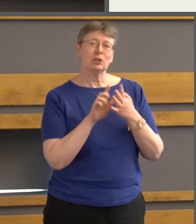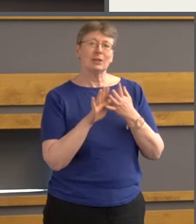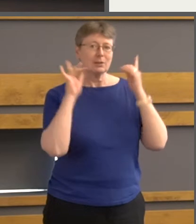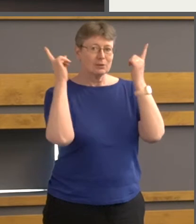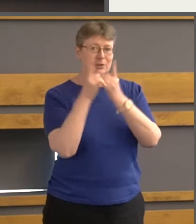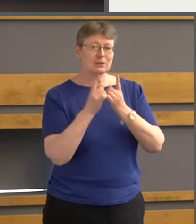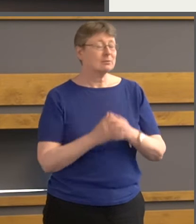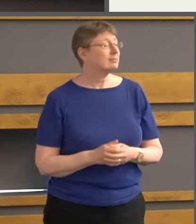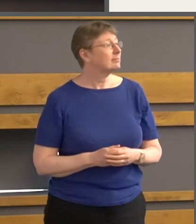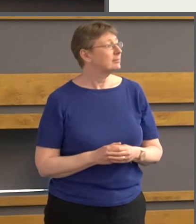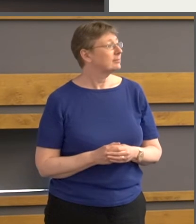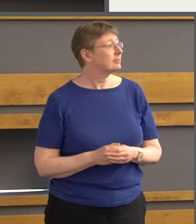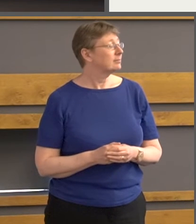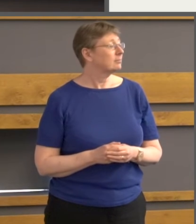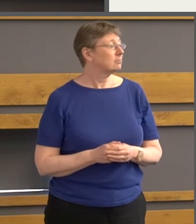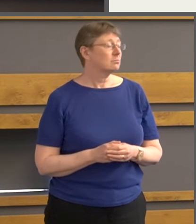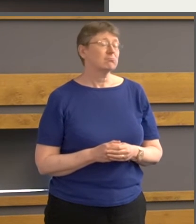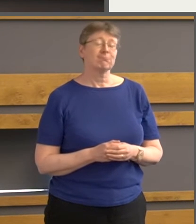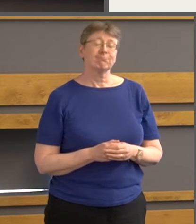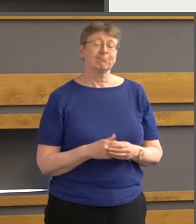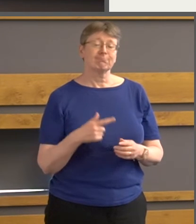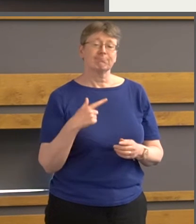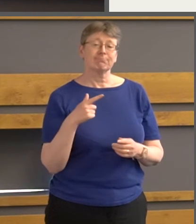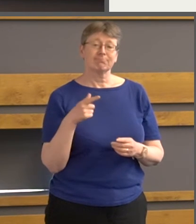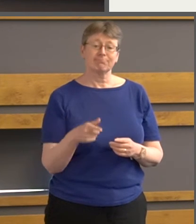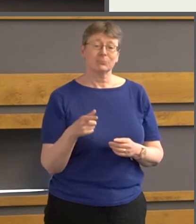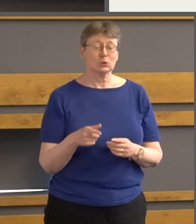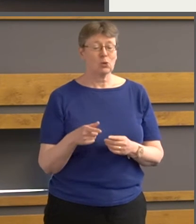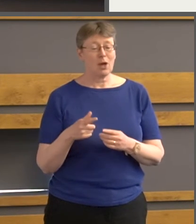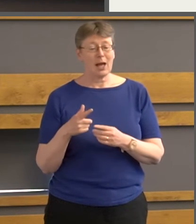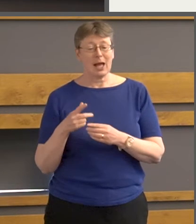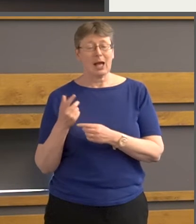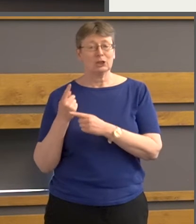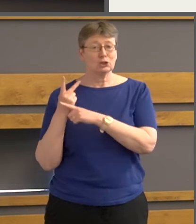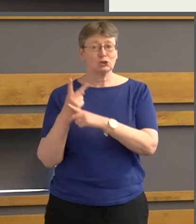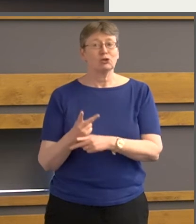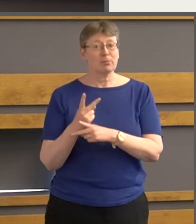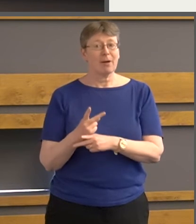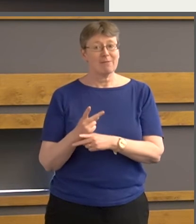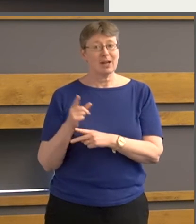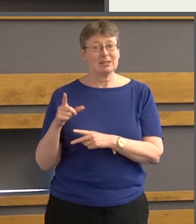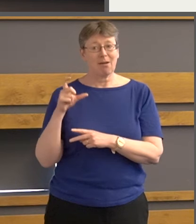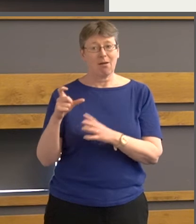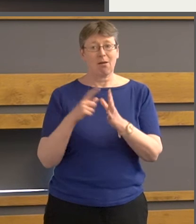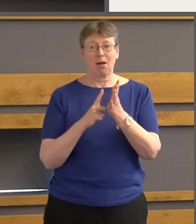it was fascinating because I had supervisor in Calcutta University and I had two supervisors in Edinburgh University.